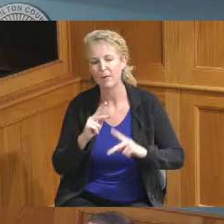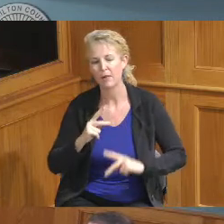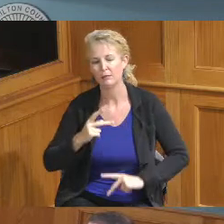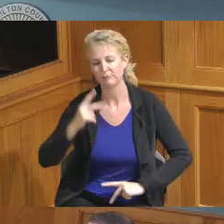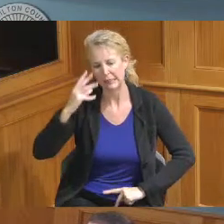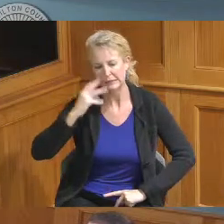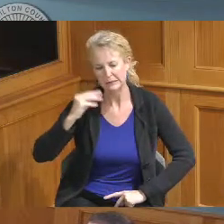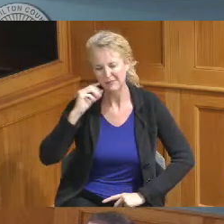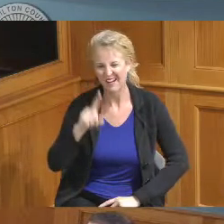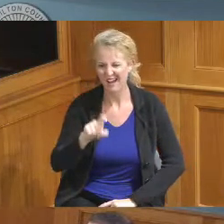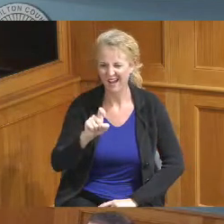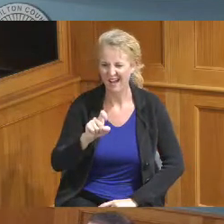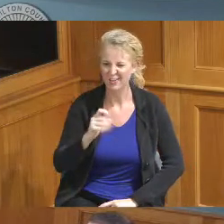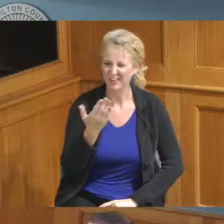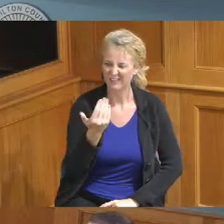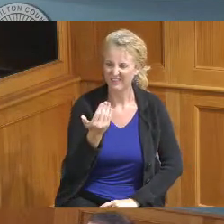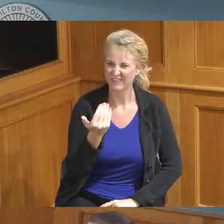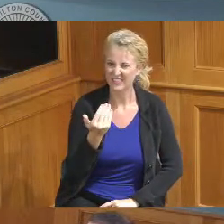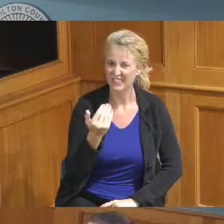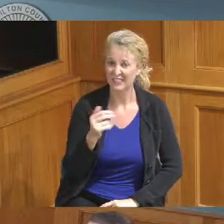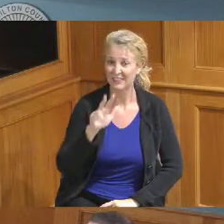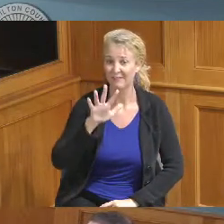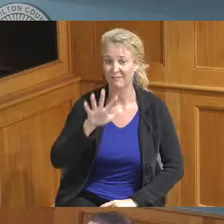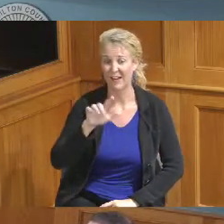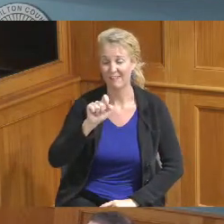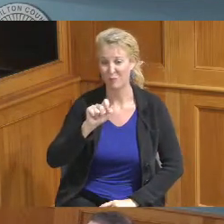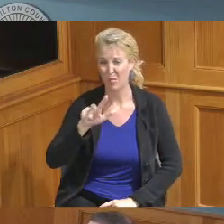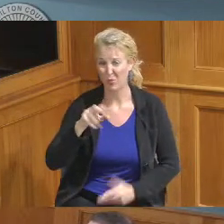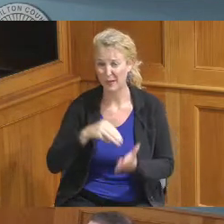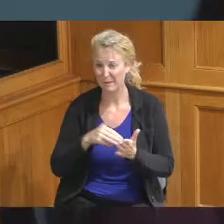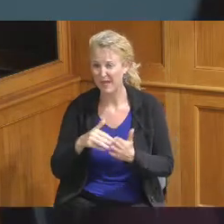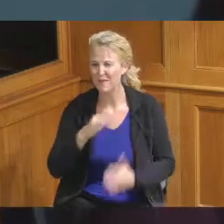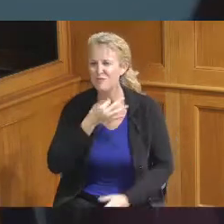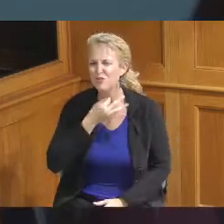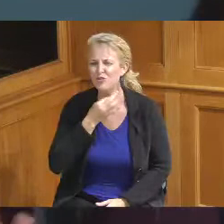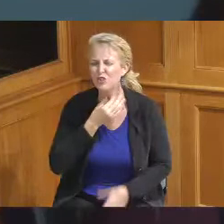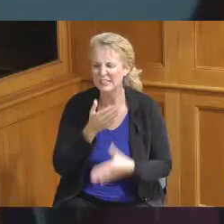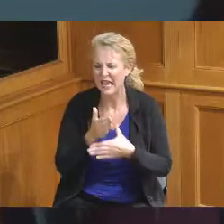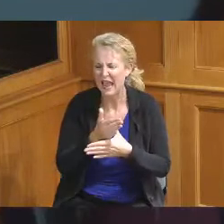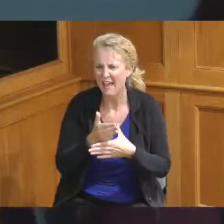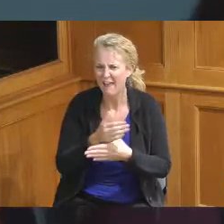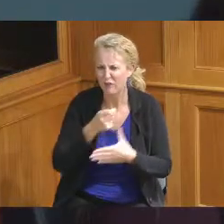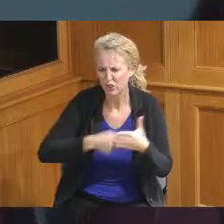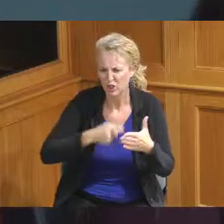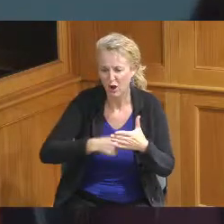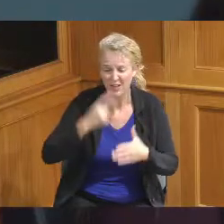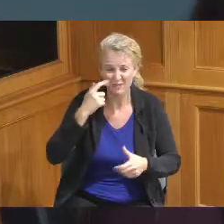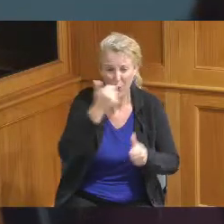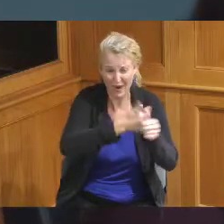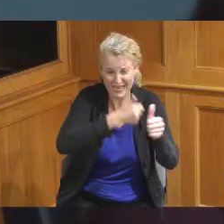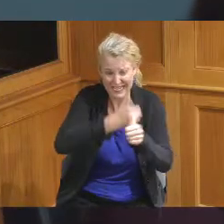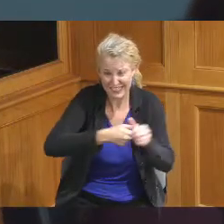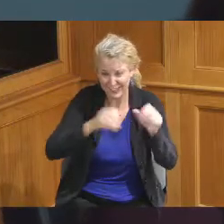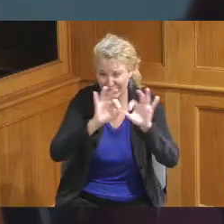$5.3 million what's the average cost we think we may spend in each household so the Grant